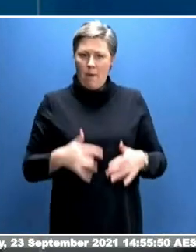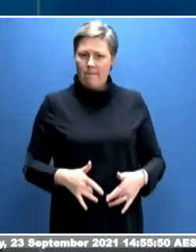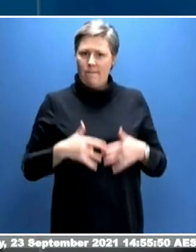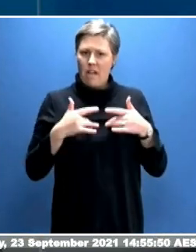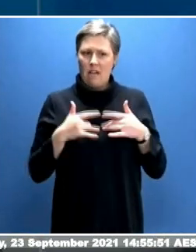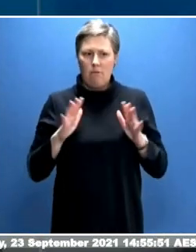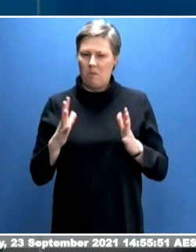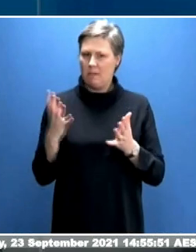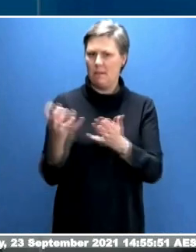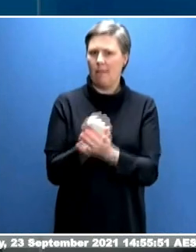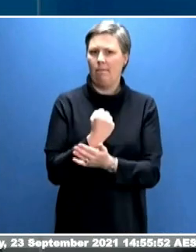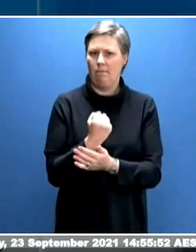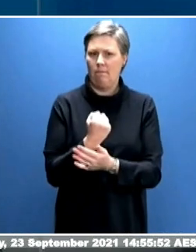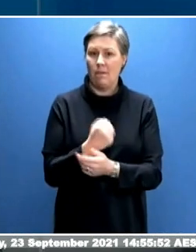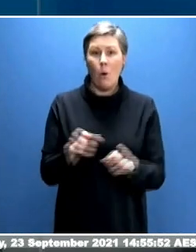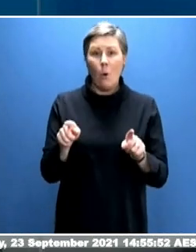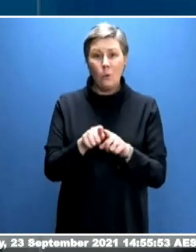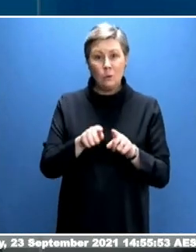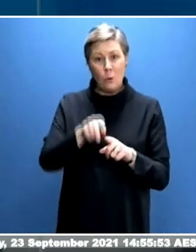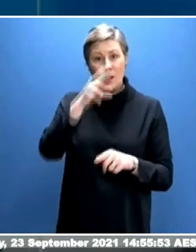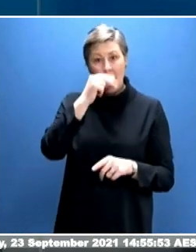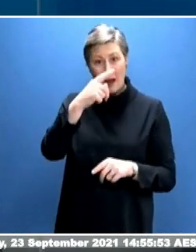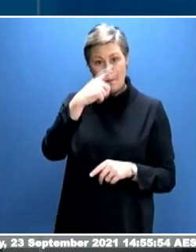In addition to that, both young people who were in there were